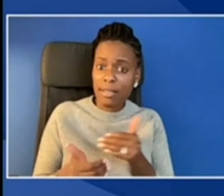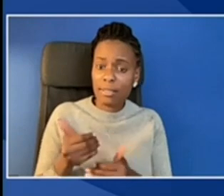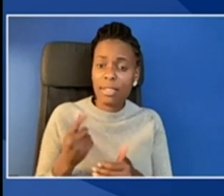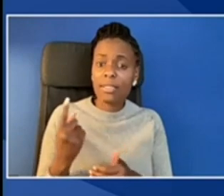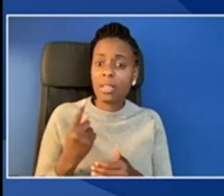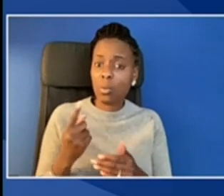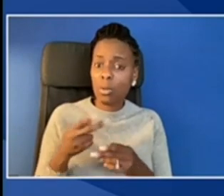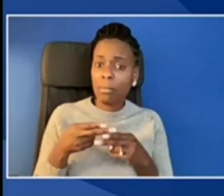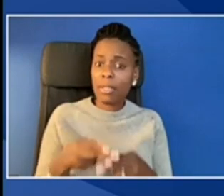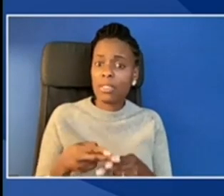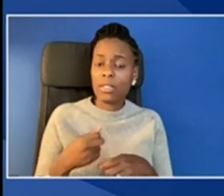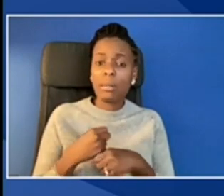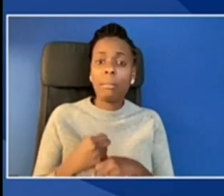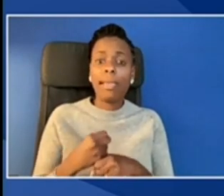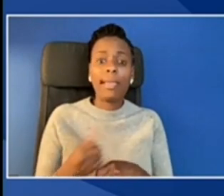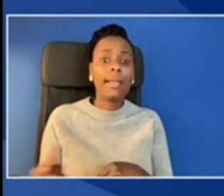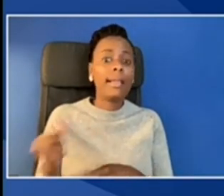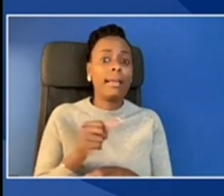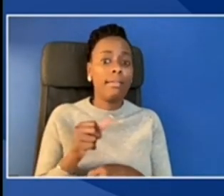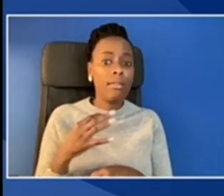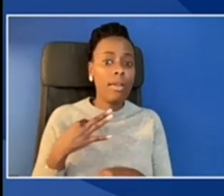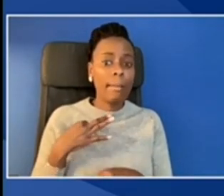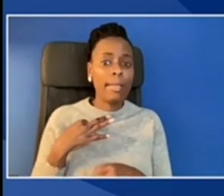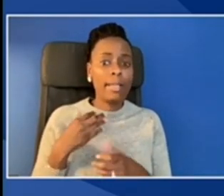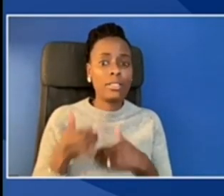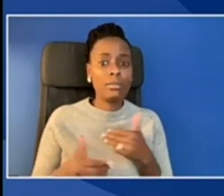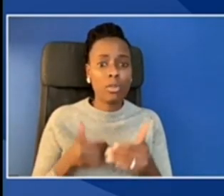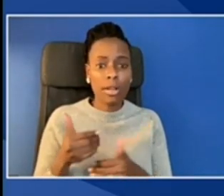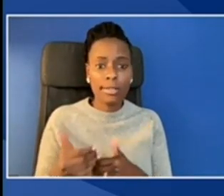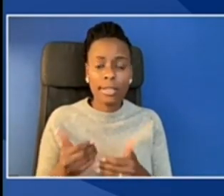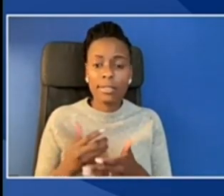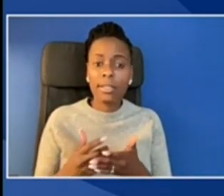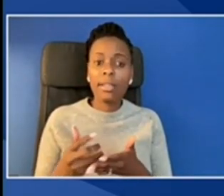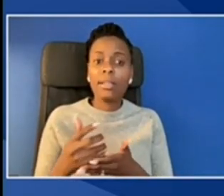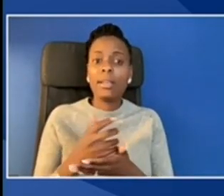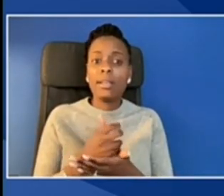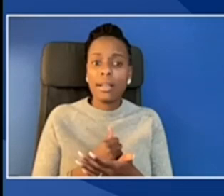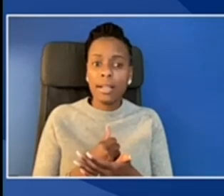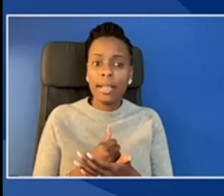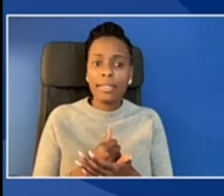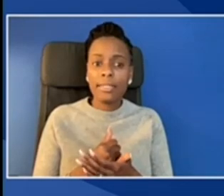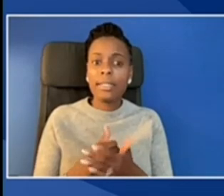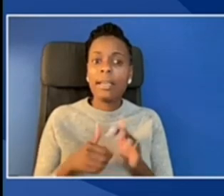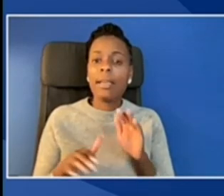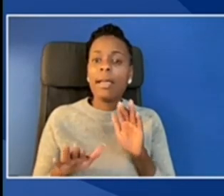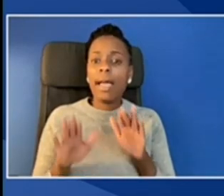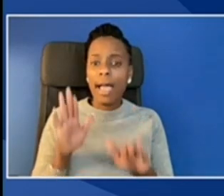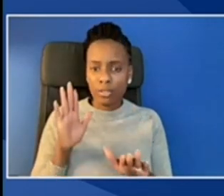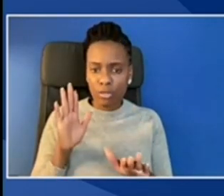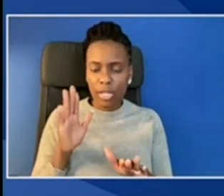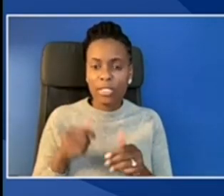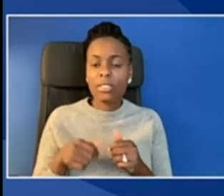creating another application process, collecting an assertation from the students that they are in this situation.